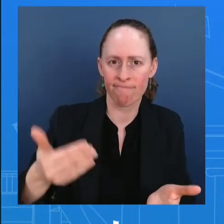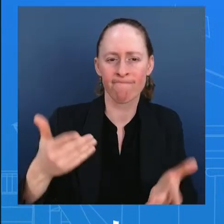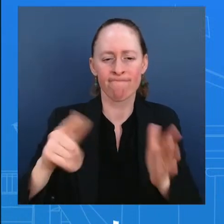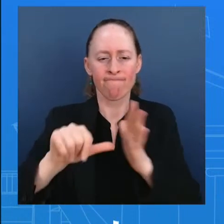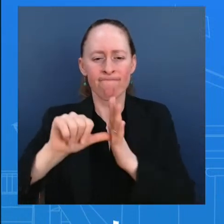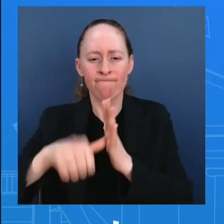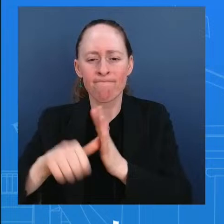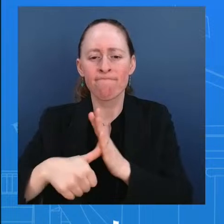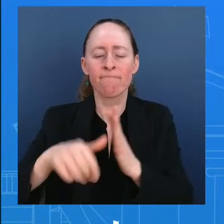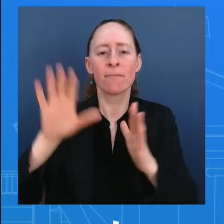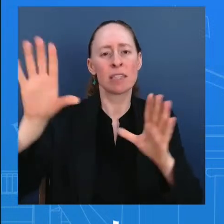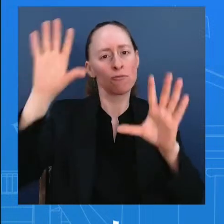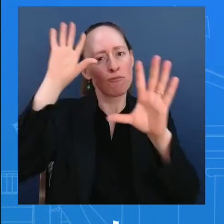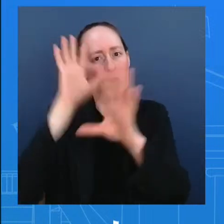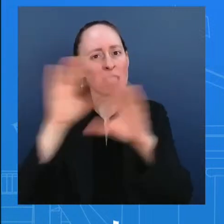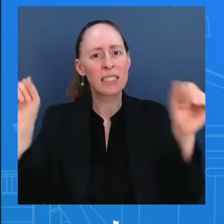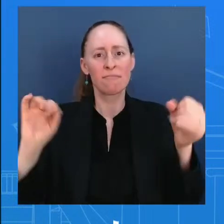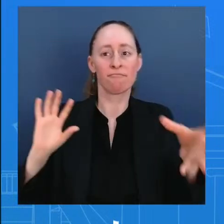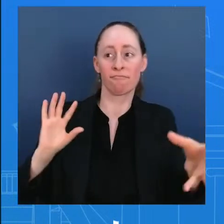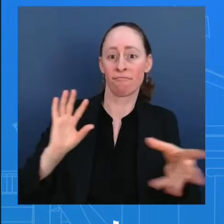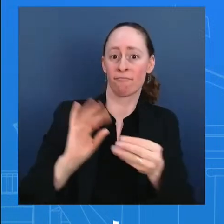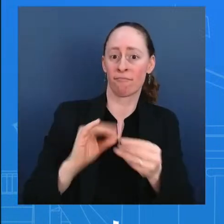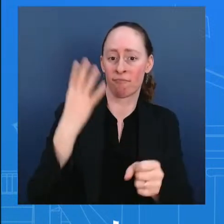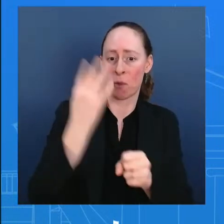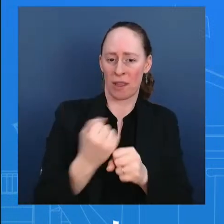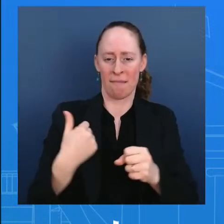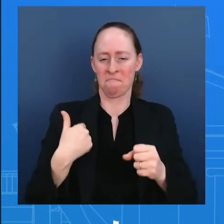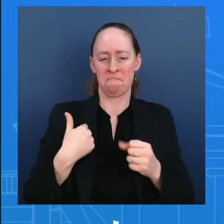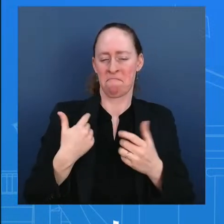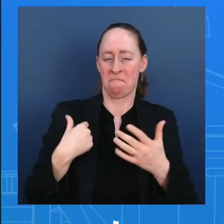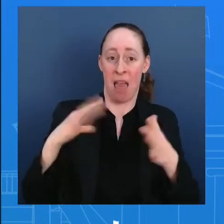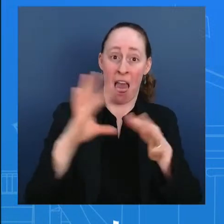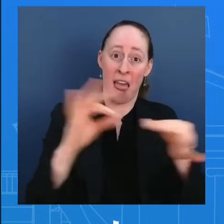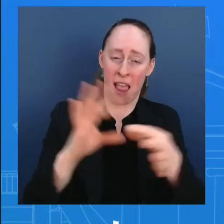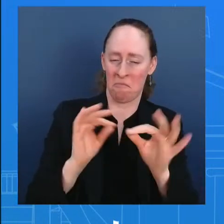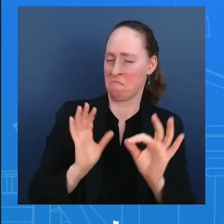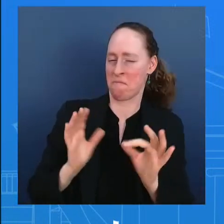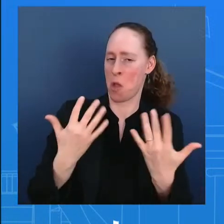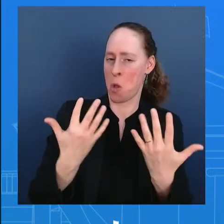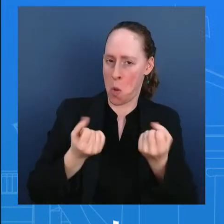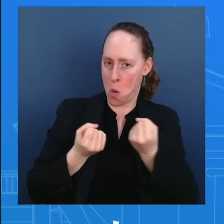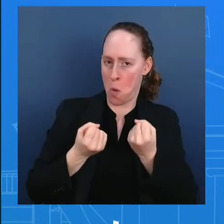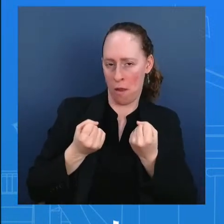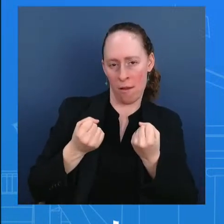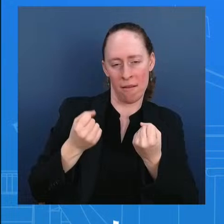But I think if you look at the last four years, what he’s been able to do -- whether it’s climate change,